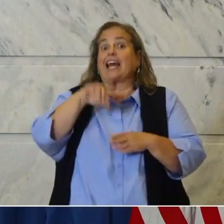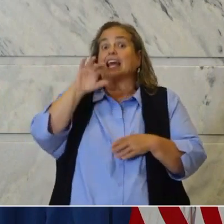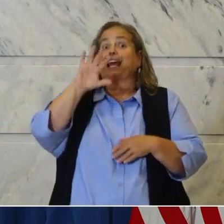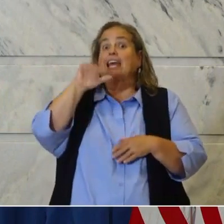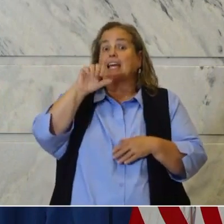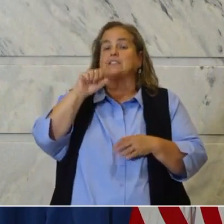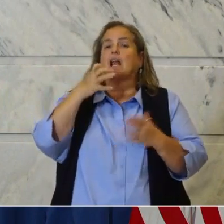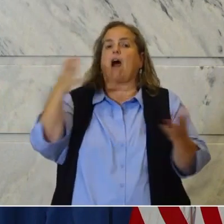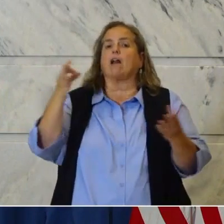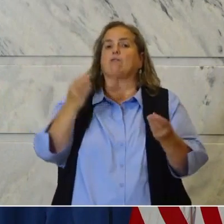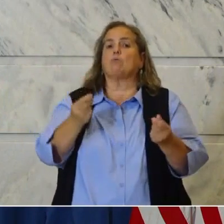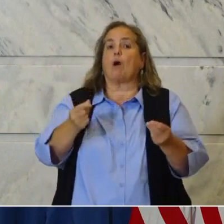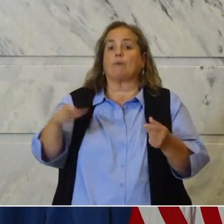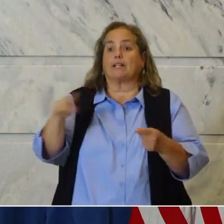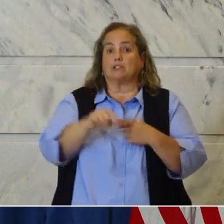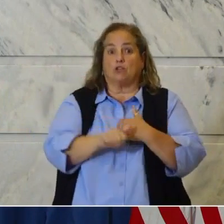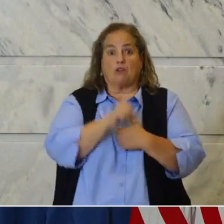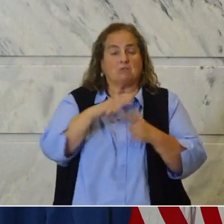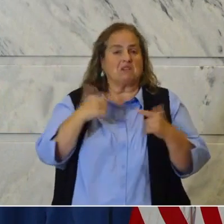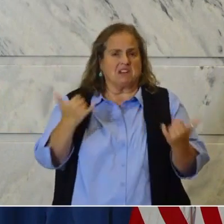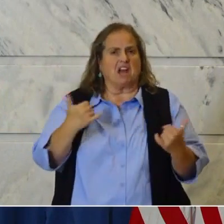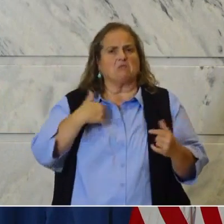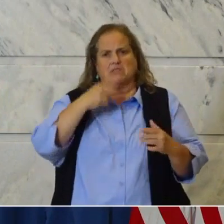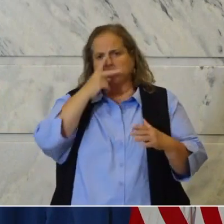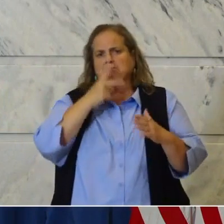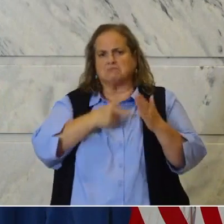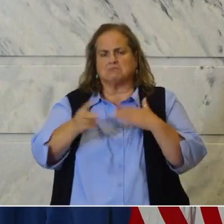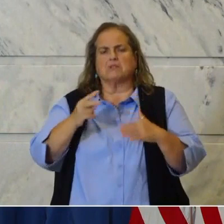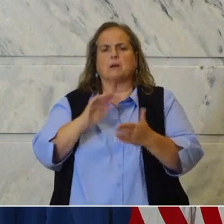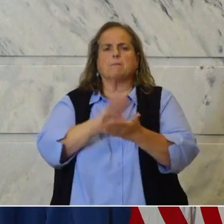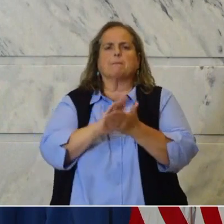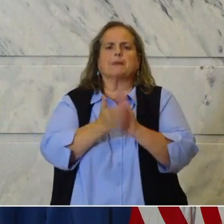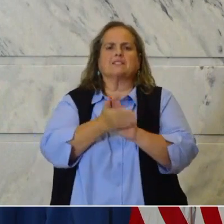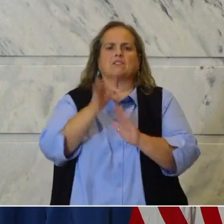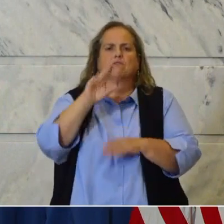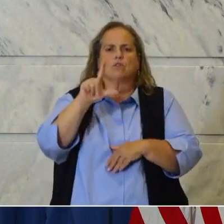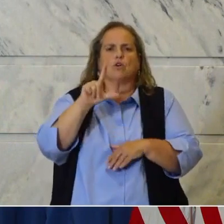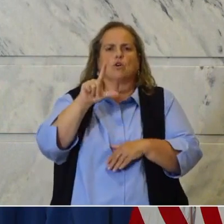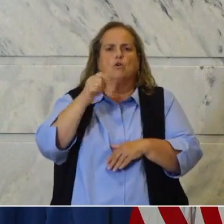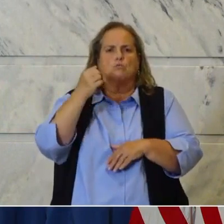anticipate peaceful protests on, and what we see is that the leadership out